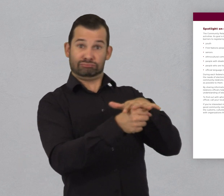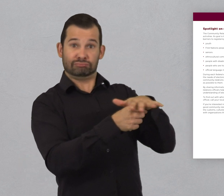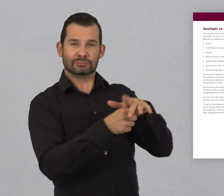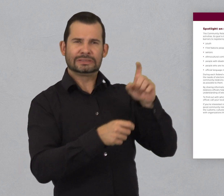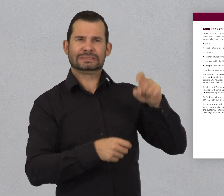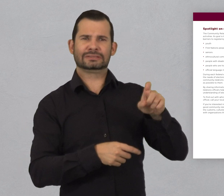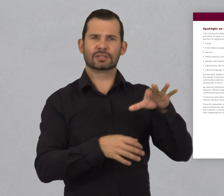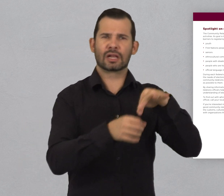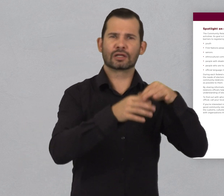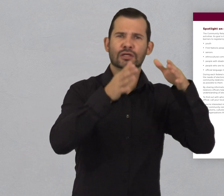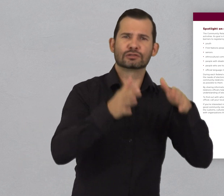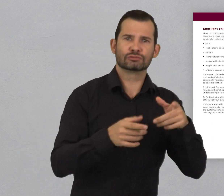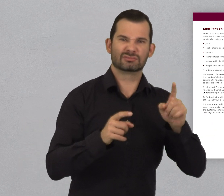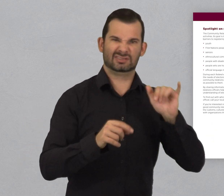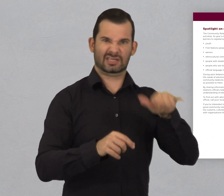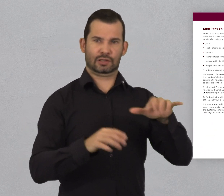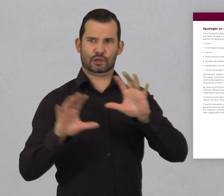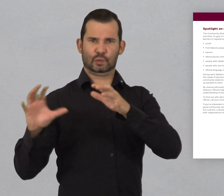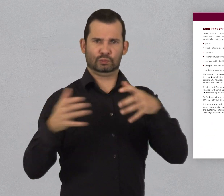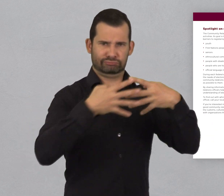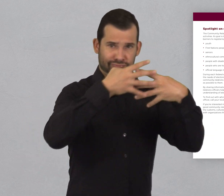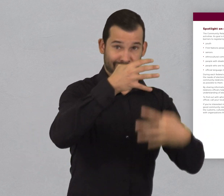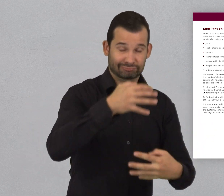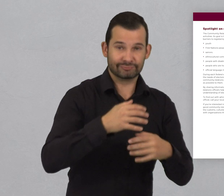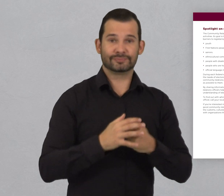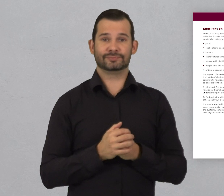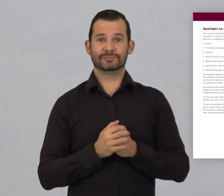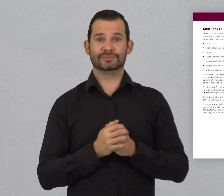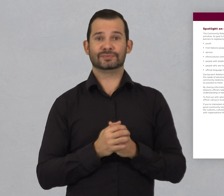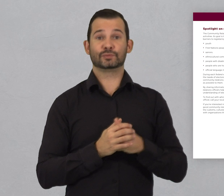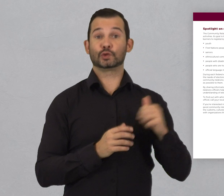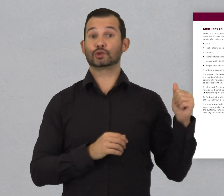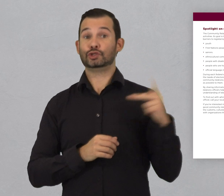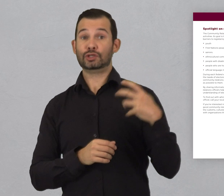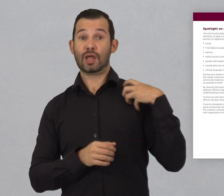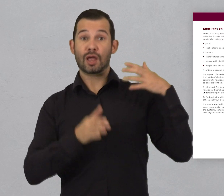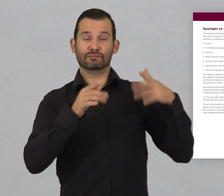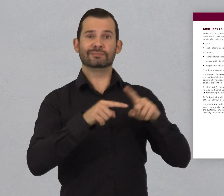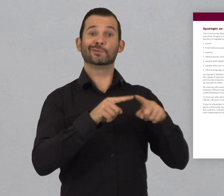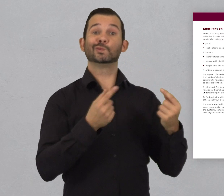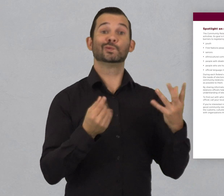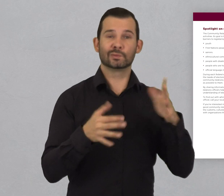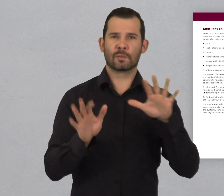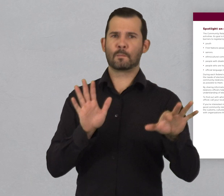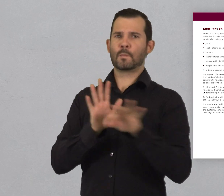needs of electors in these groups. The returning officer then appoints one or more community